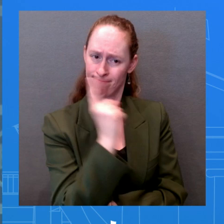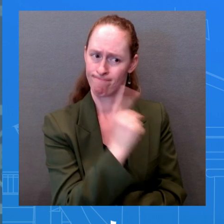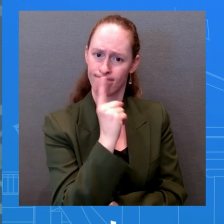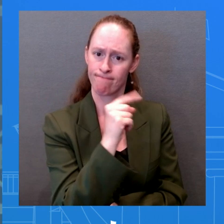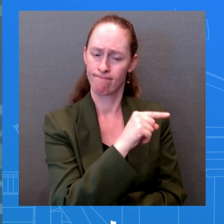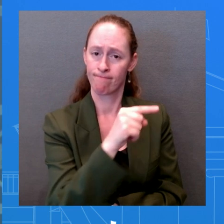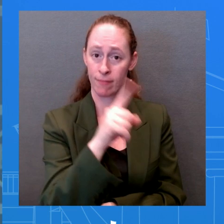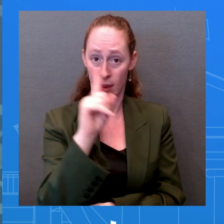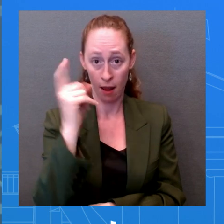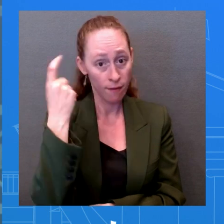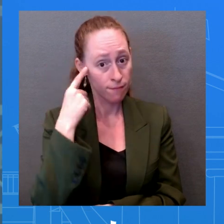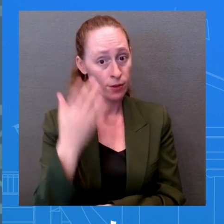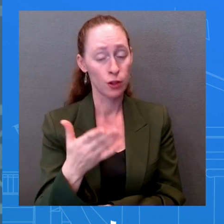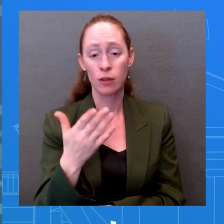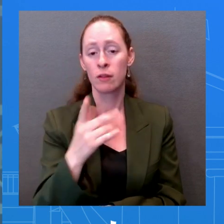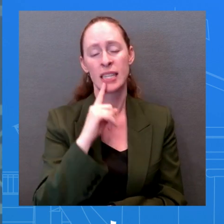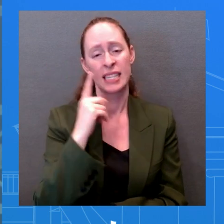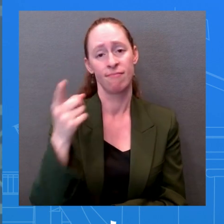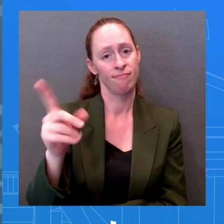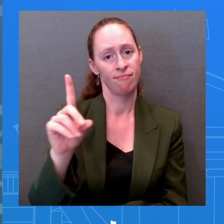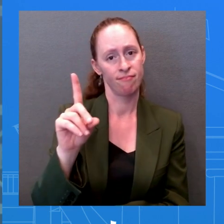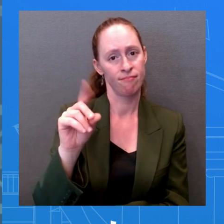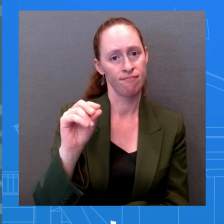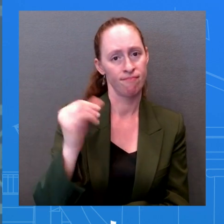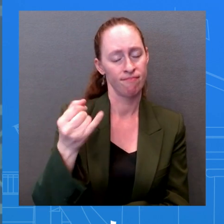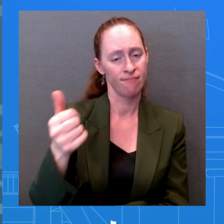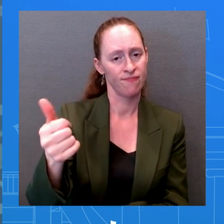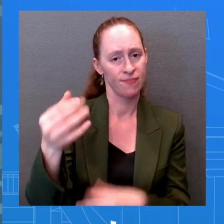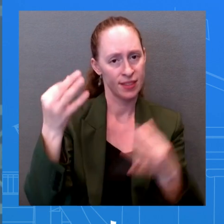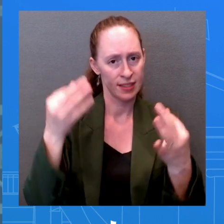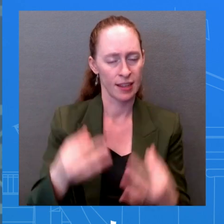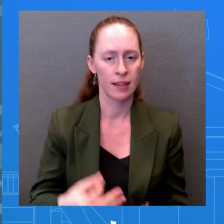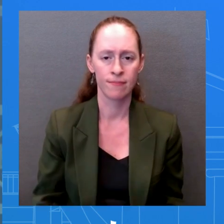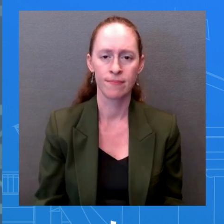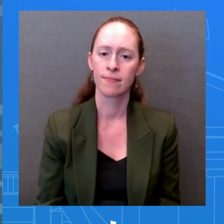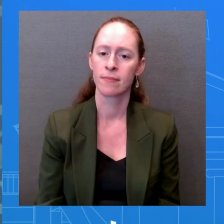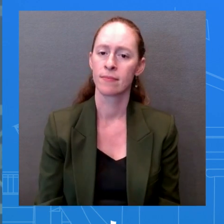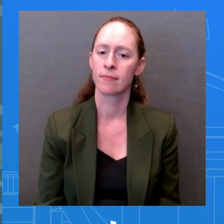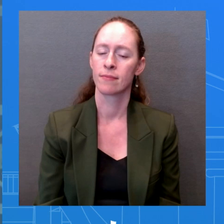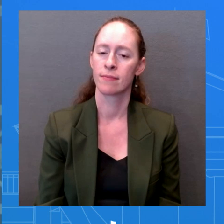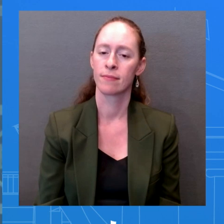And what they are doing is illegal stunt; is a -- is a political stunt.